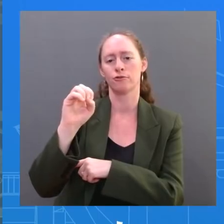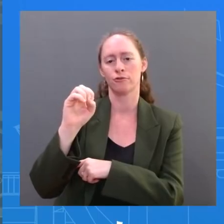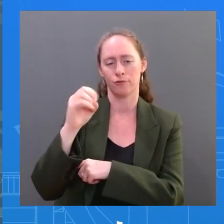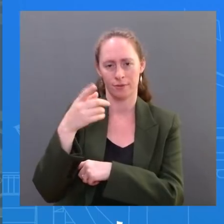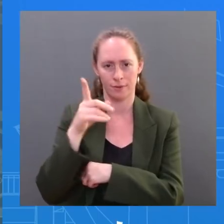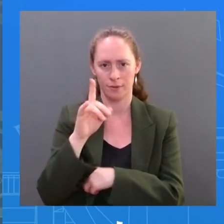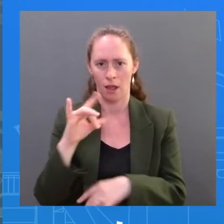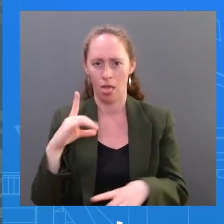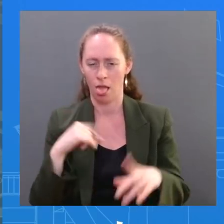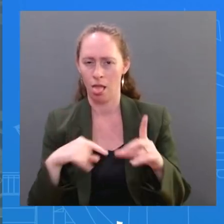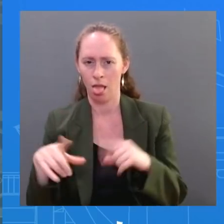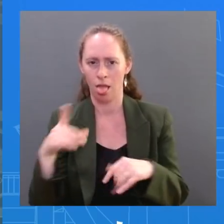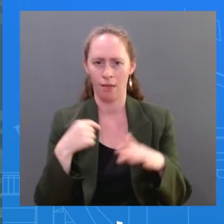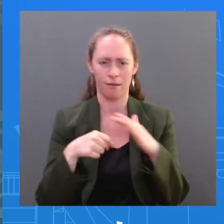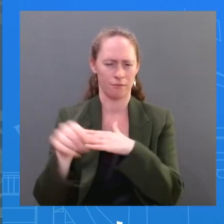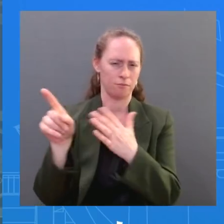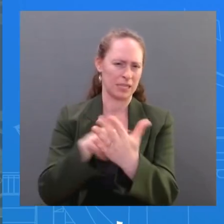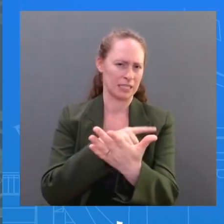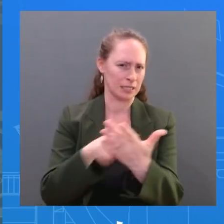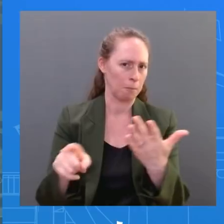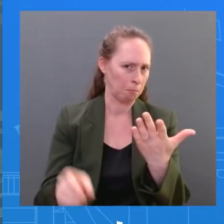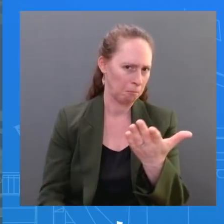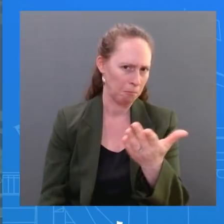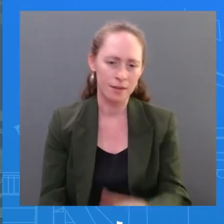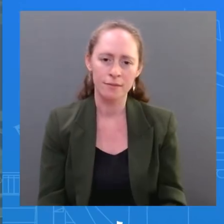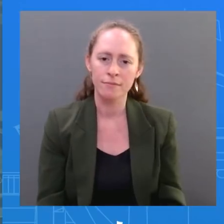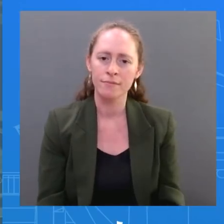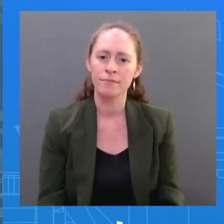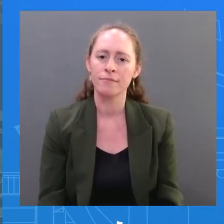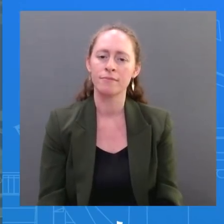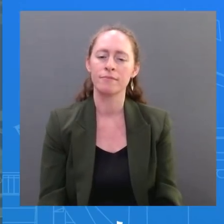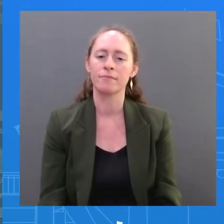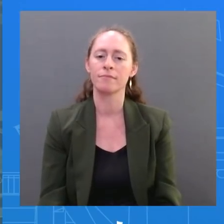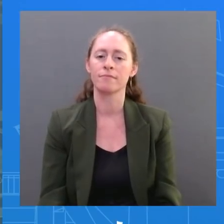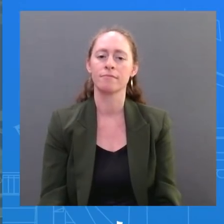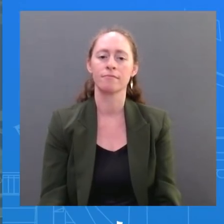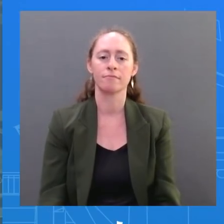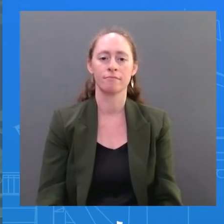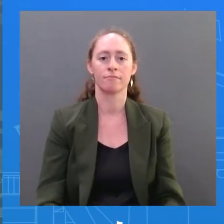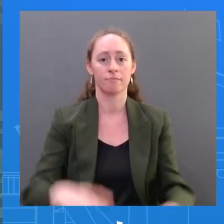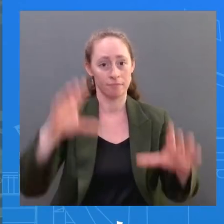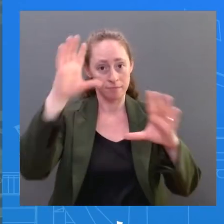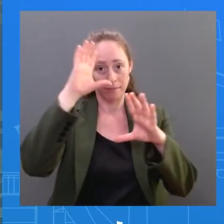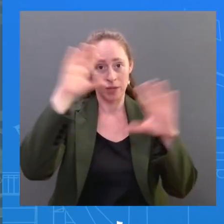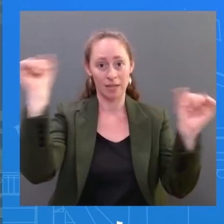and the First Lady here to Washington next week. It's going to be a bilateral visit, as we've spoken about before.